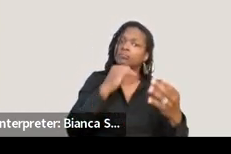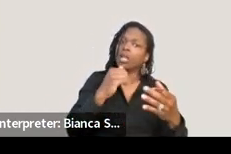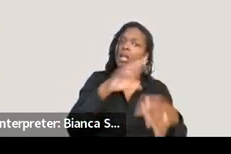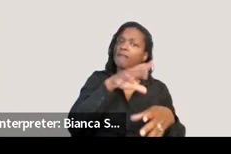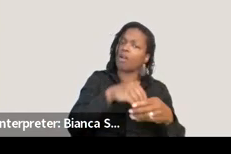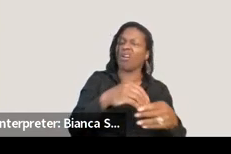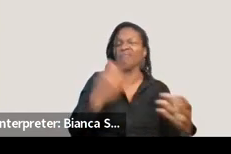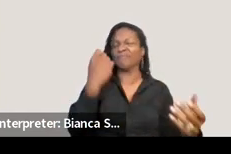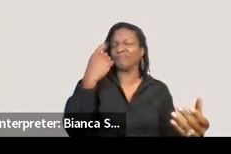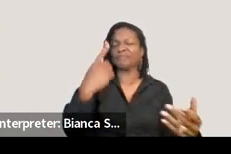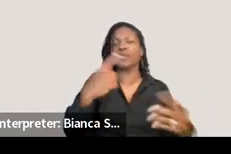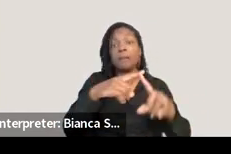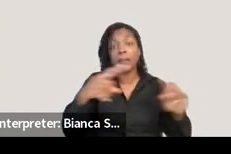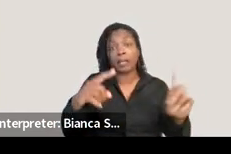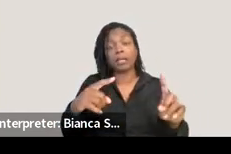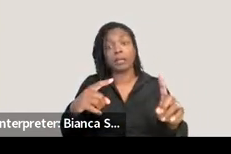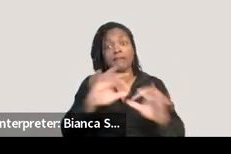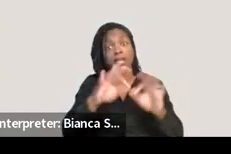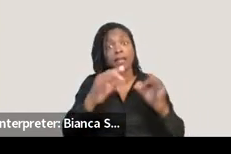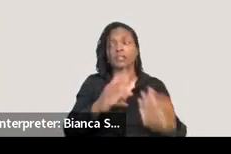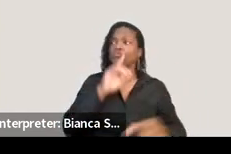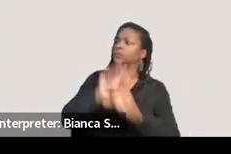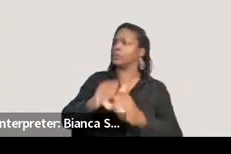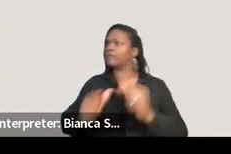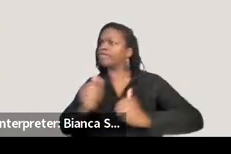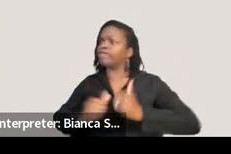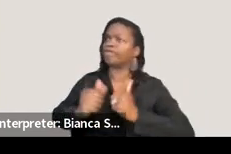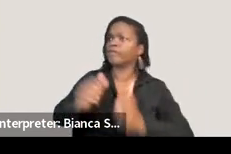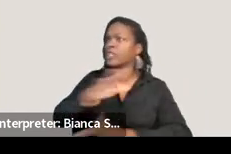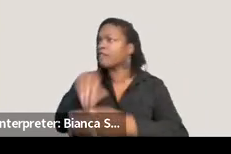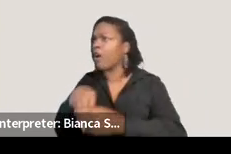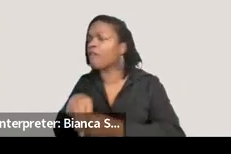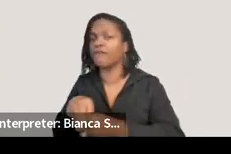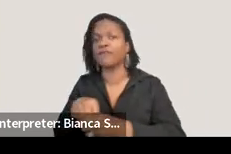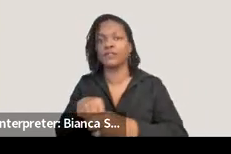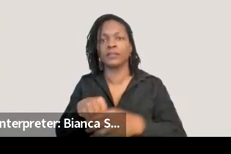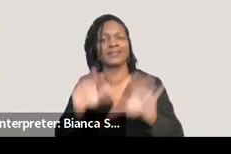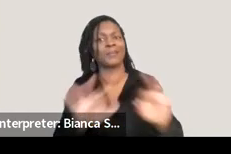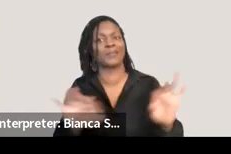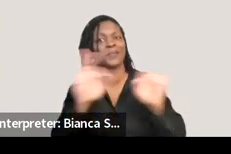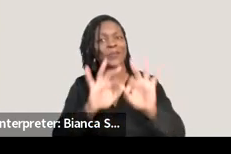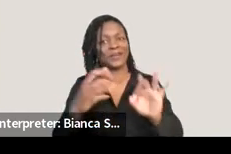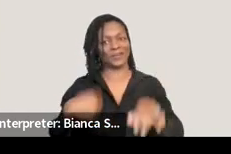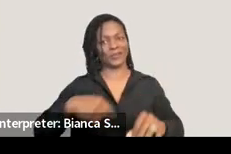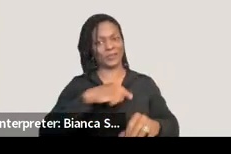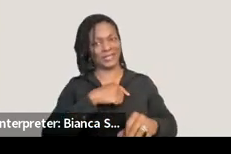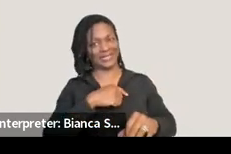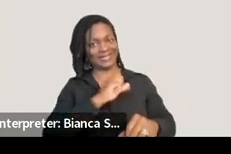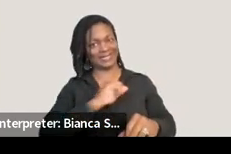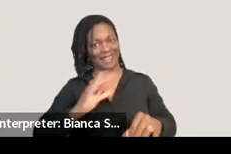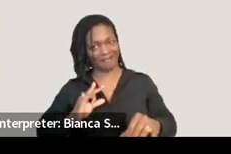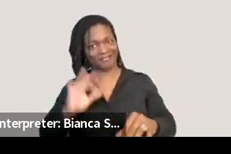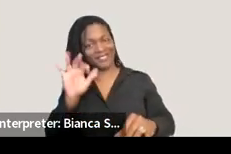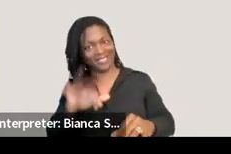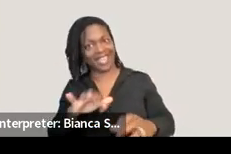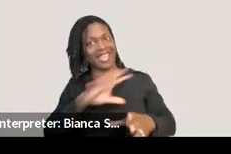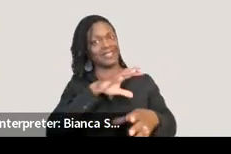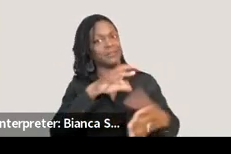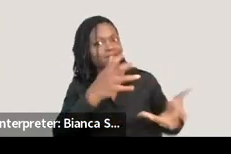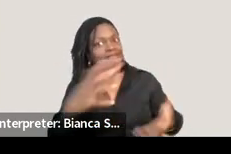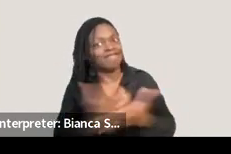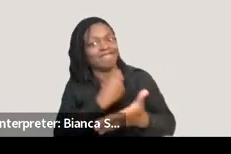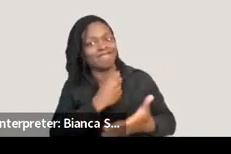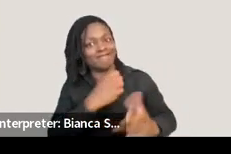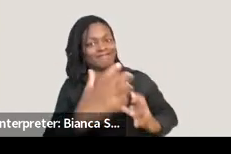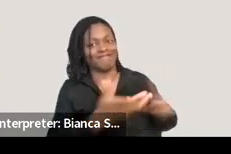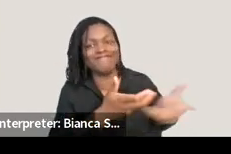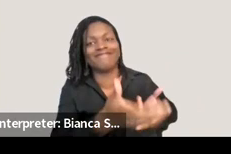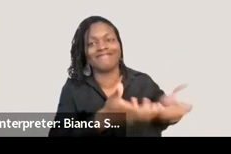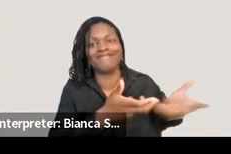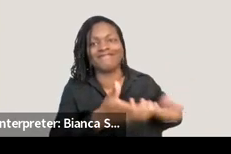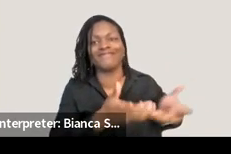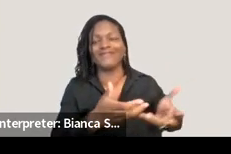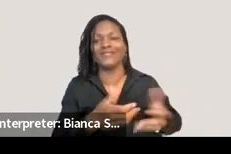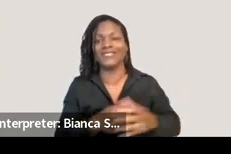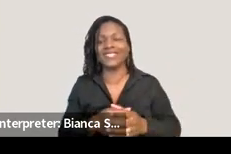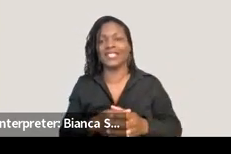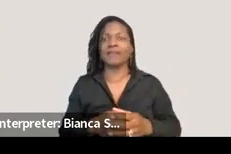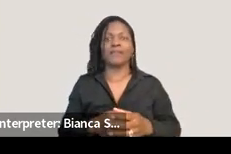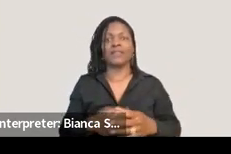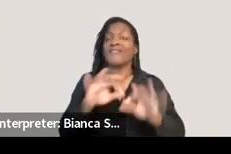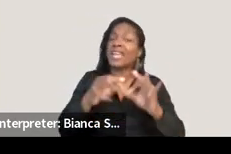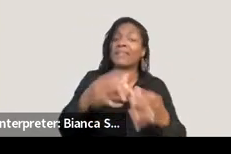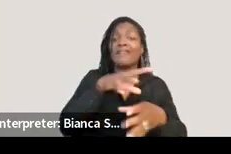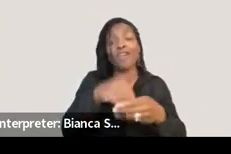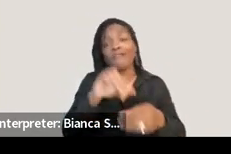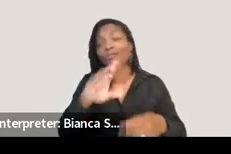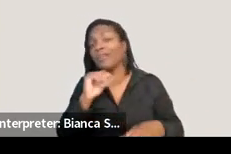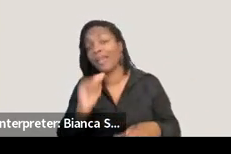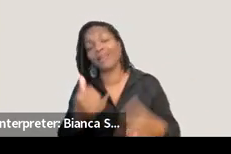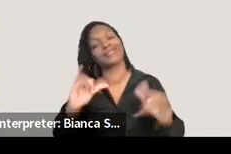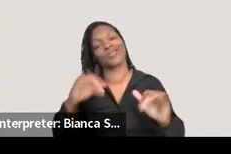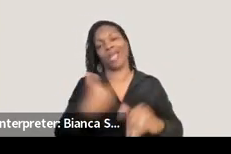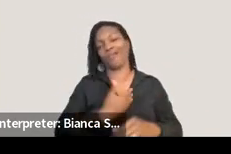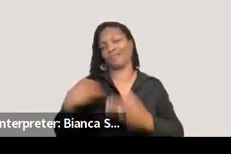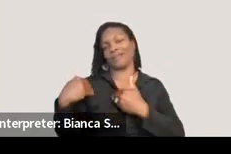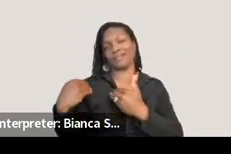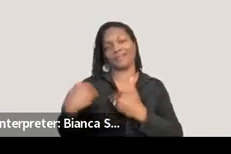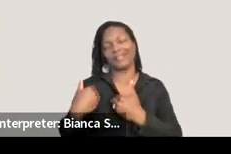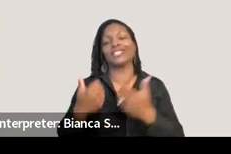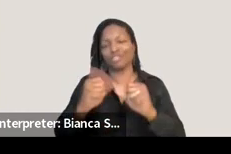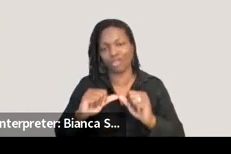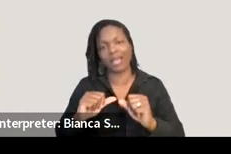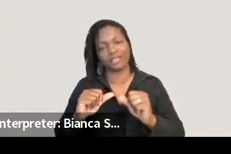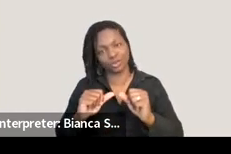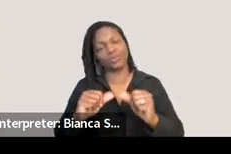You might have to send the letter 5 times. But you've done your part and you've at least tried to have that conversation when things don't go exactly how we would love for them to go when it comes to communication.